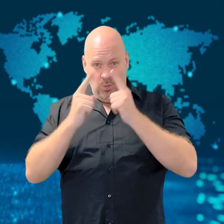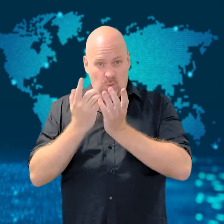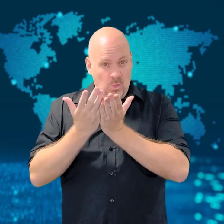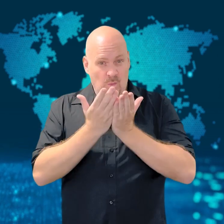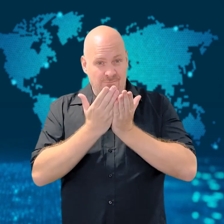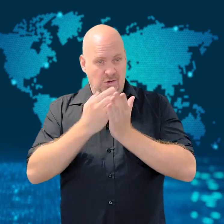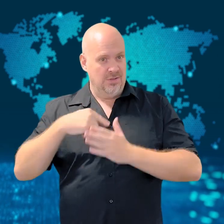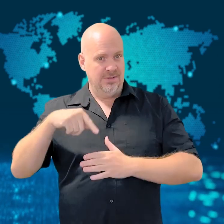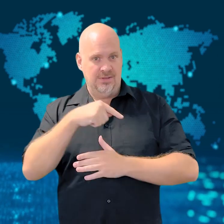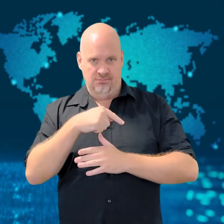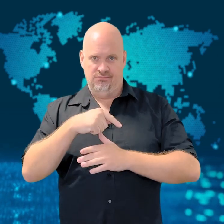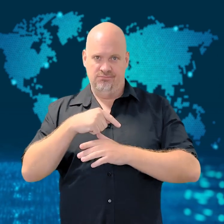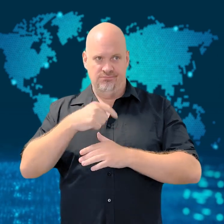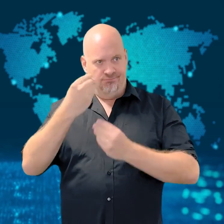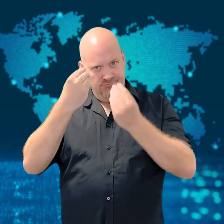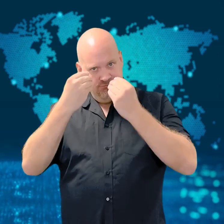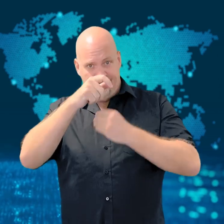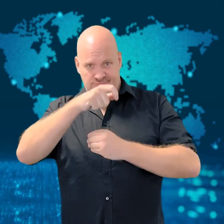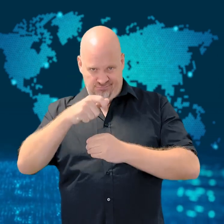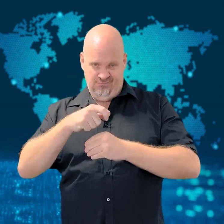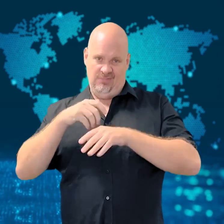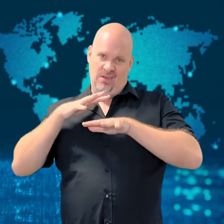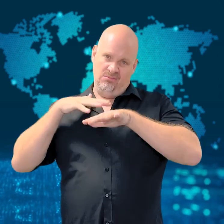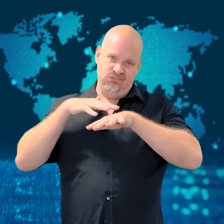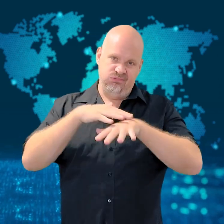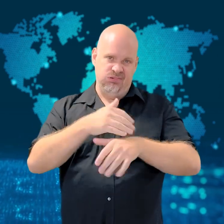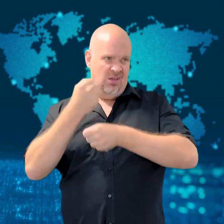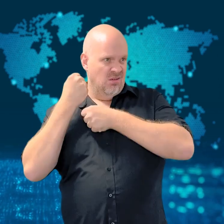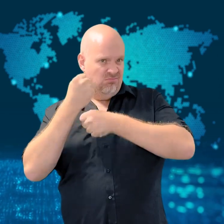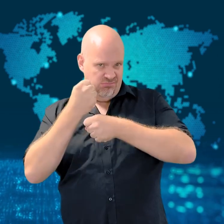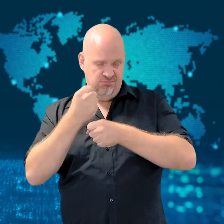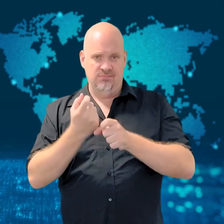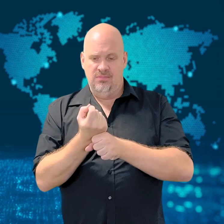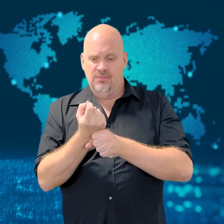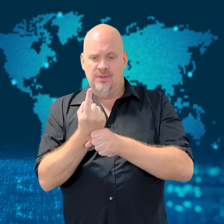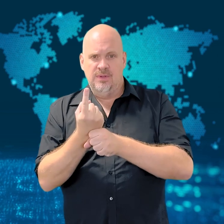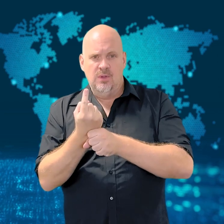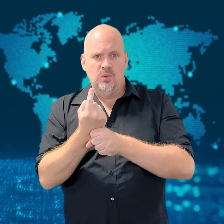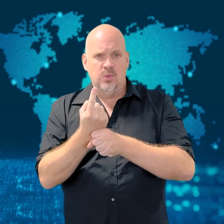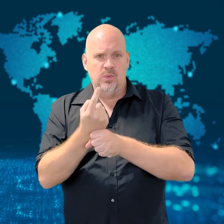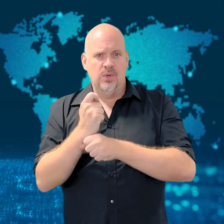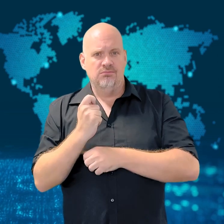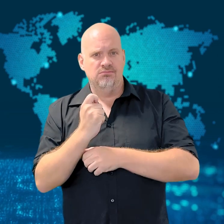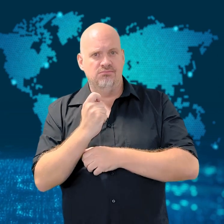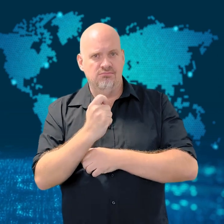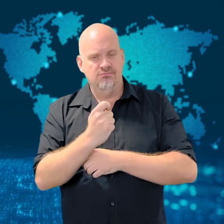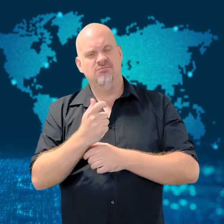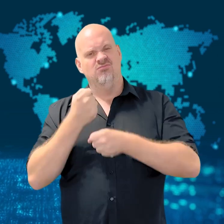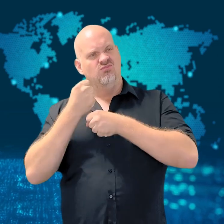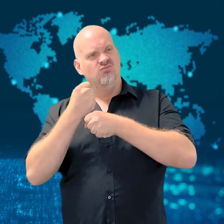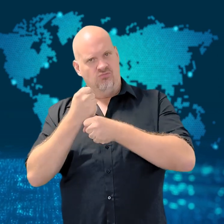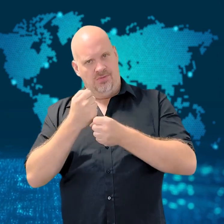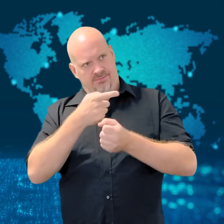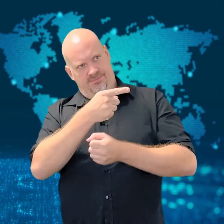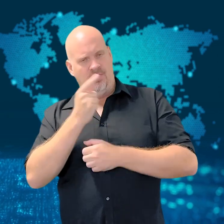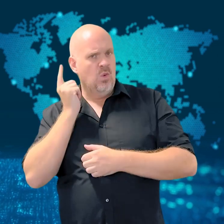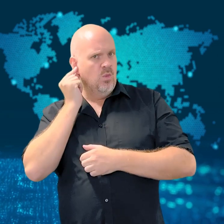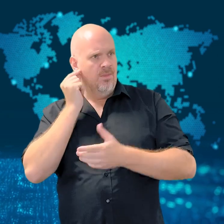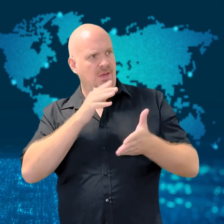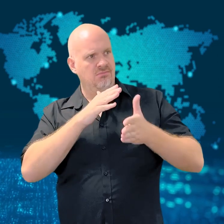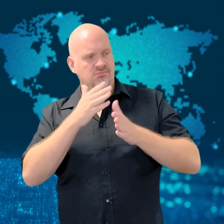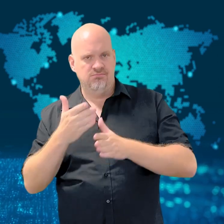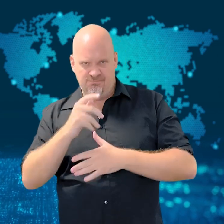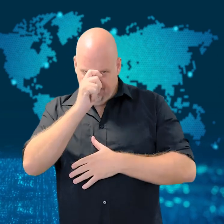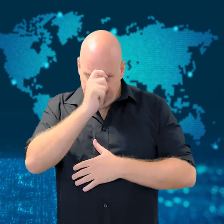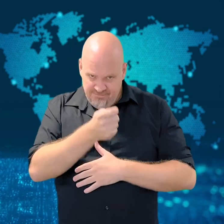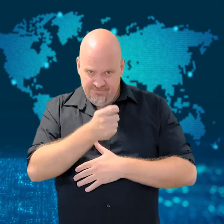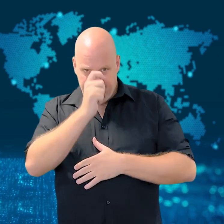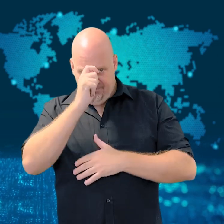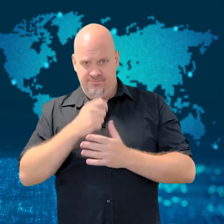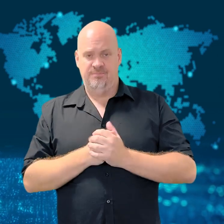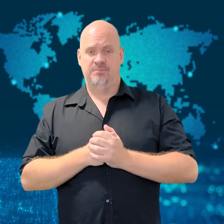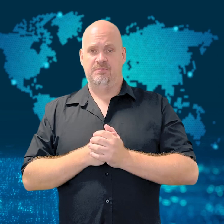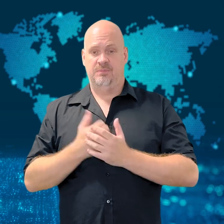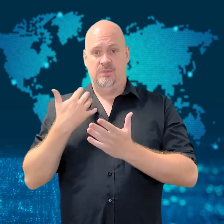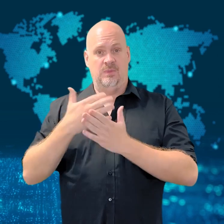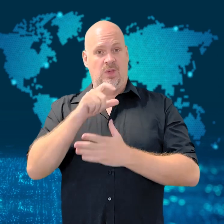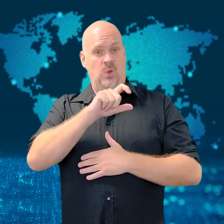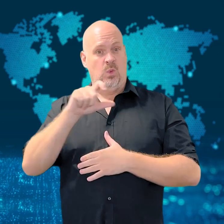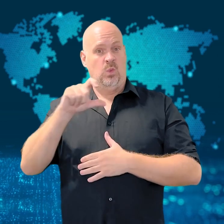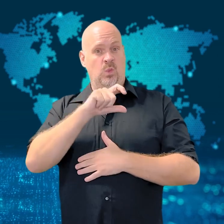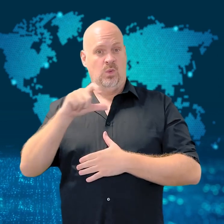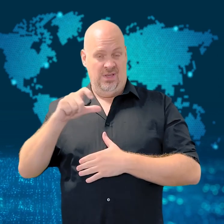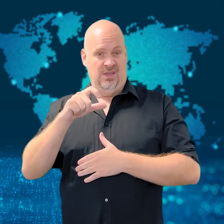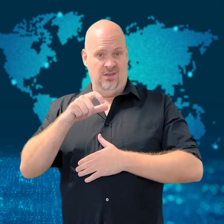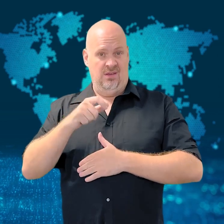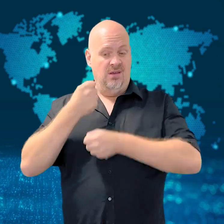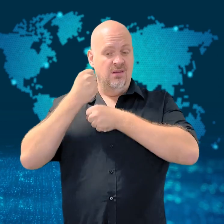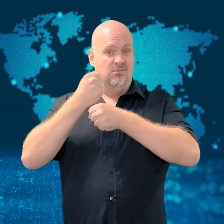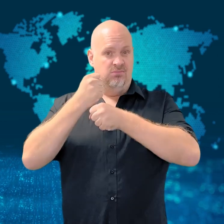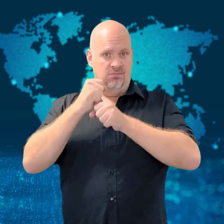University students responded with candles and protests in her honor, and over the weeks